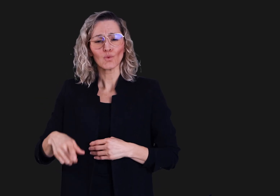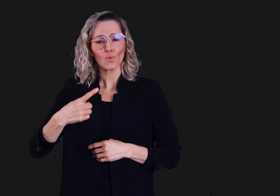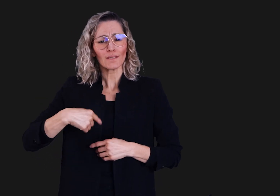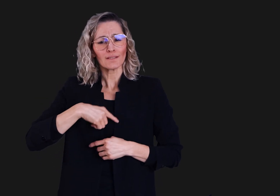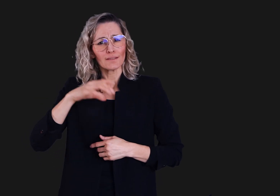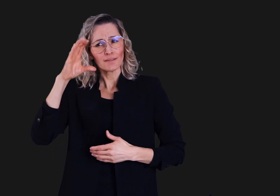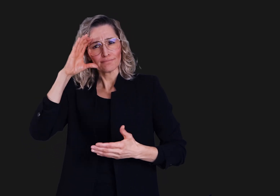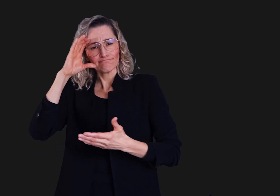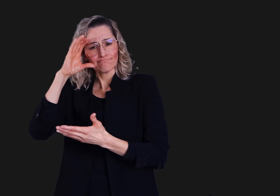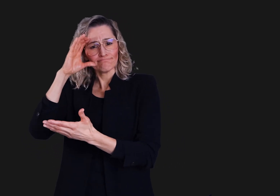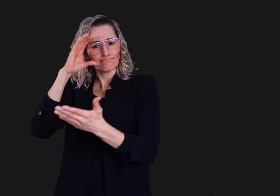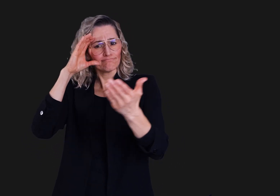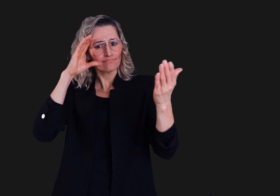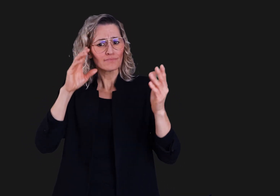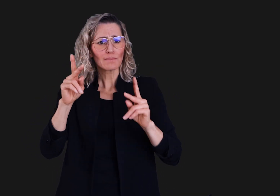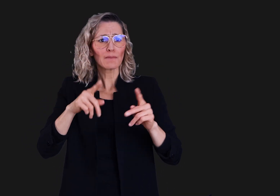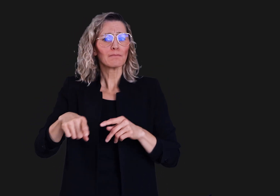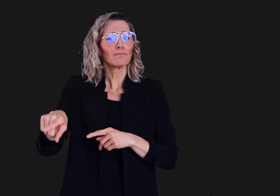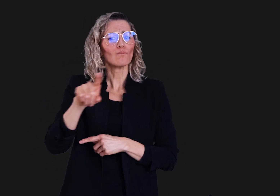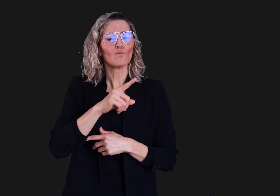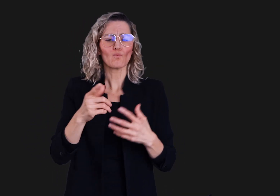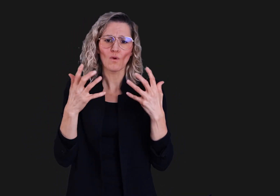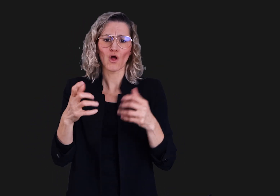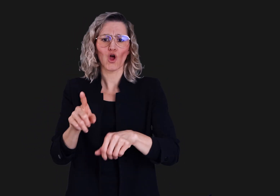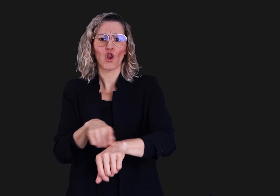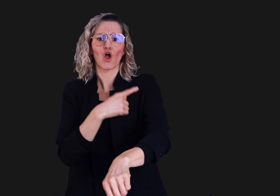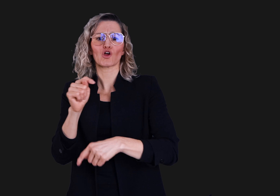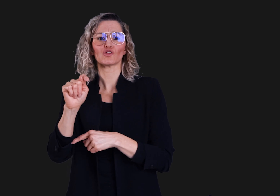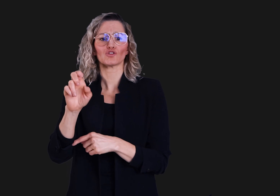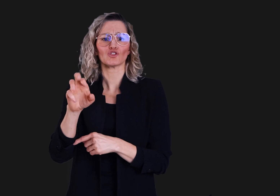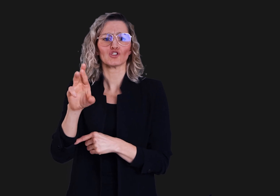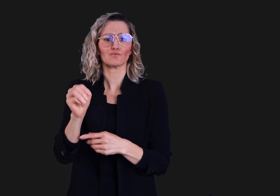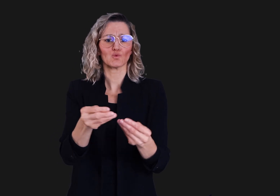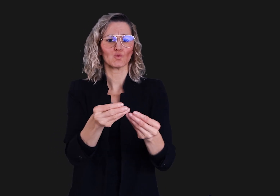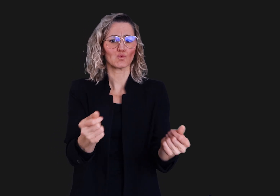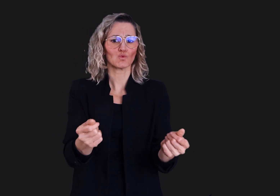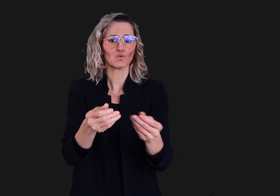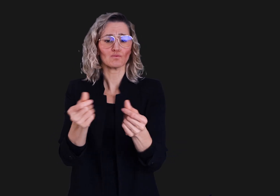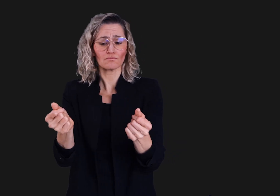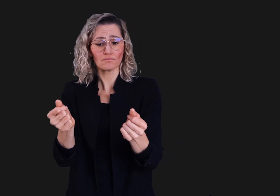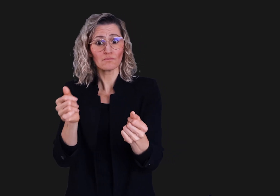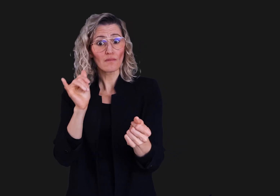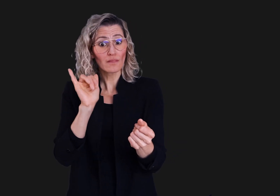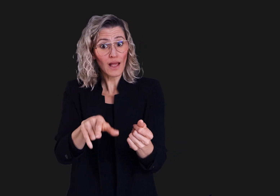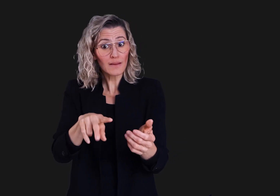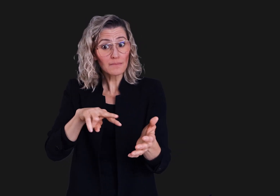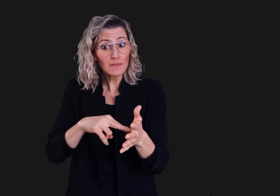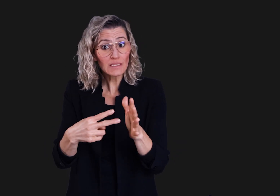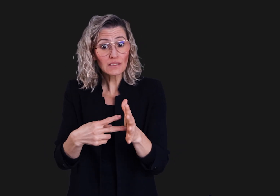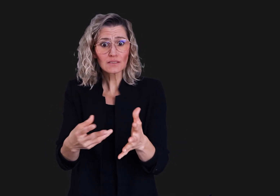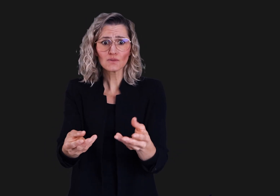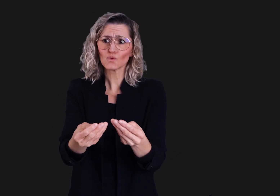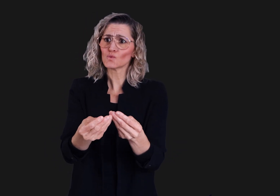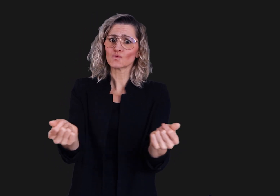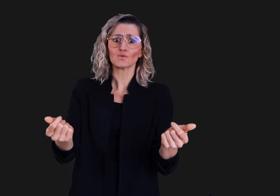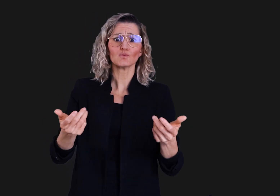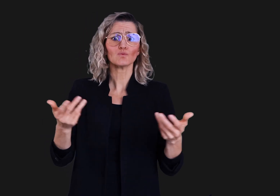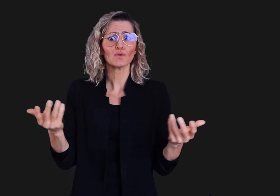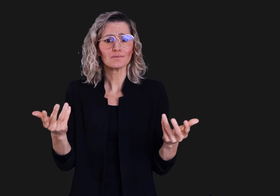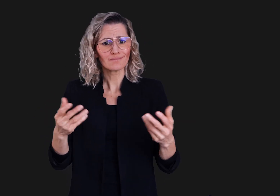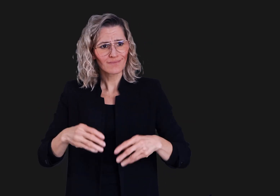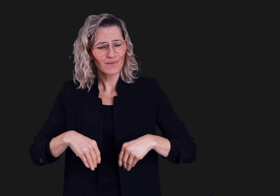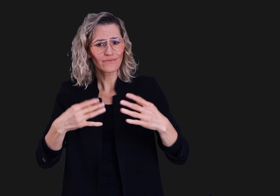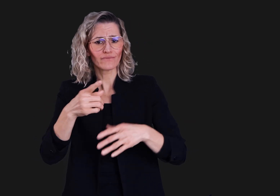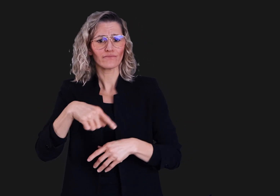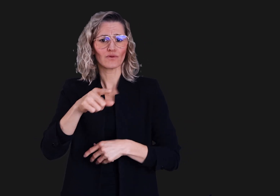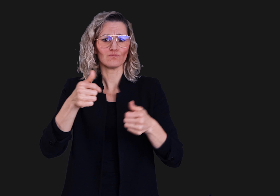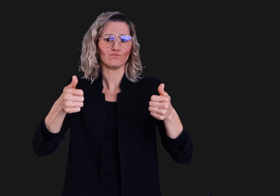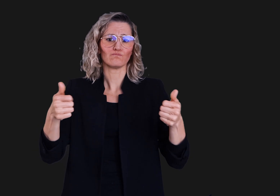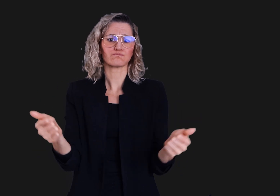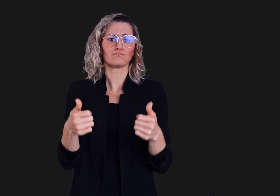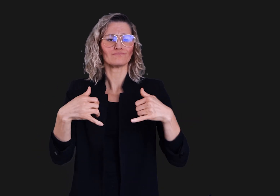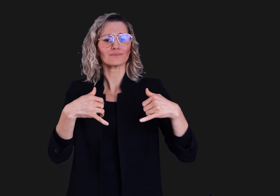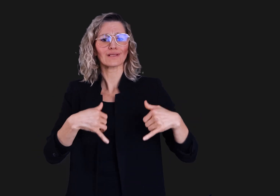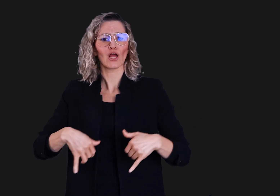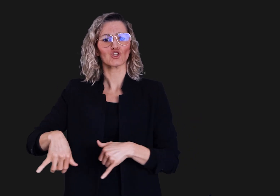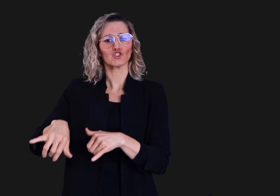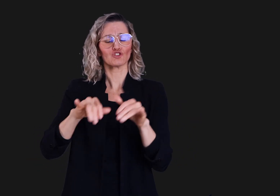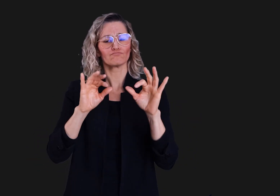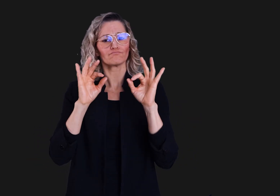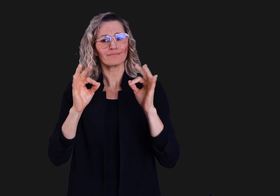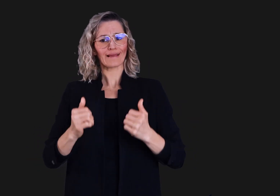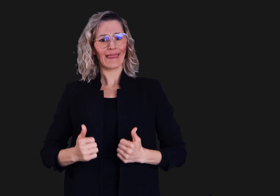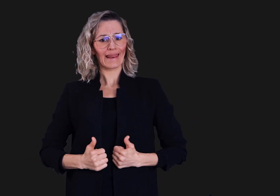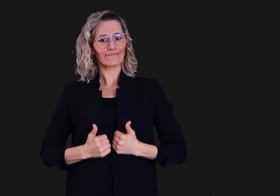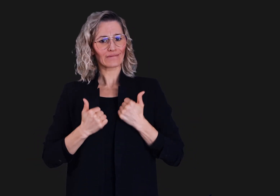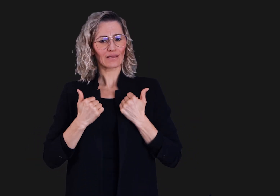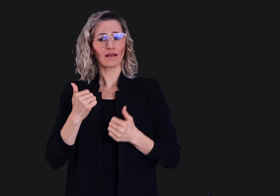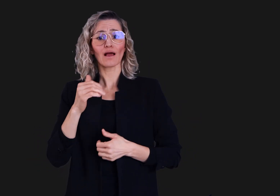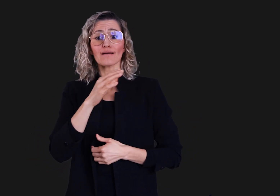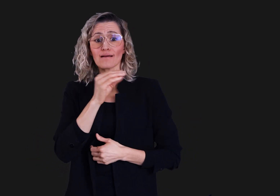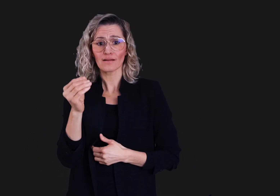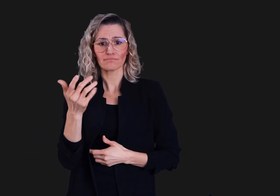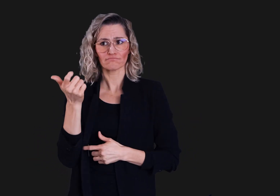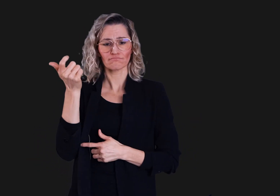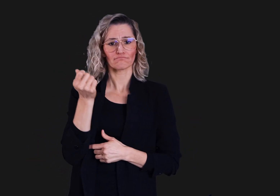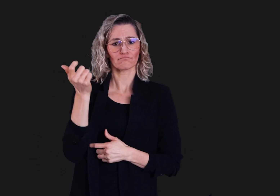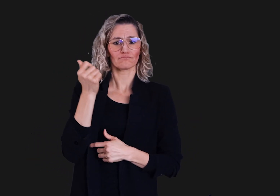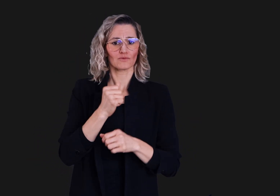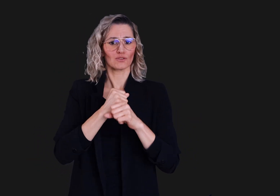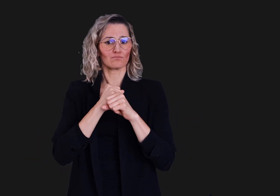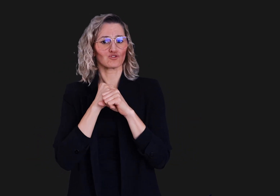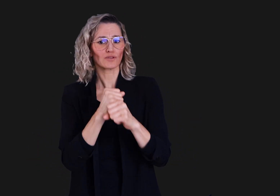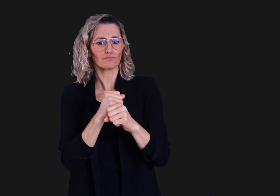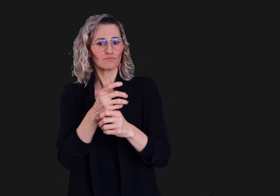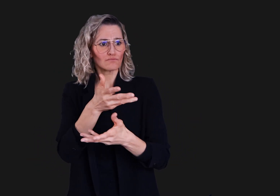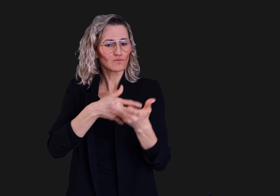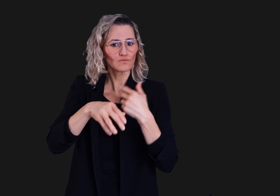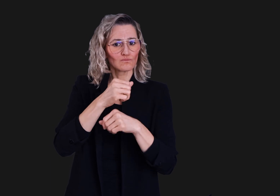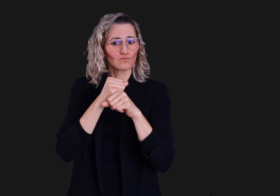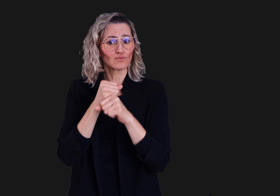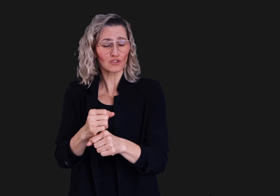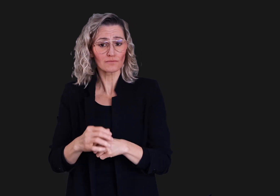We heard that people want long-term solutions. This means solutions that give them an adequate standard of living and social protection.